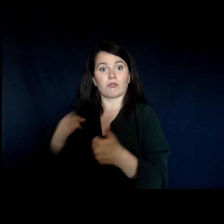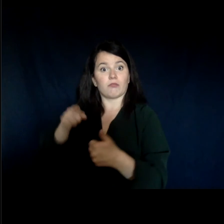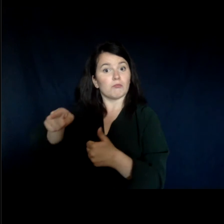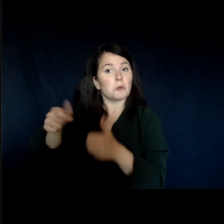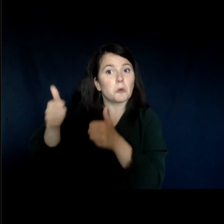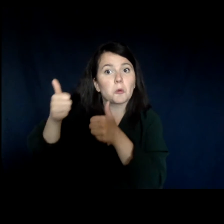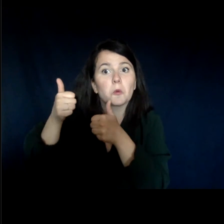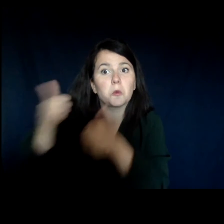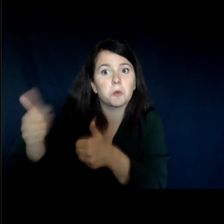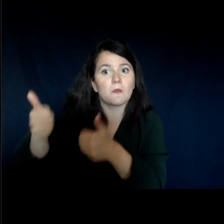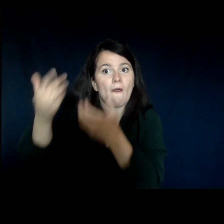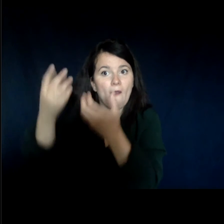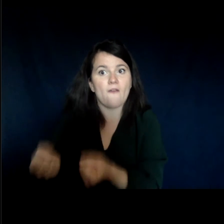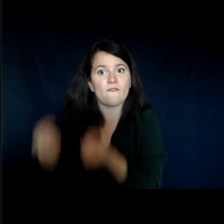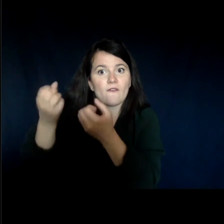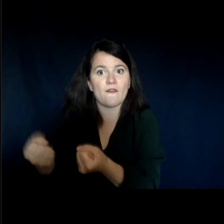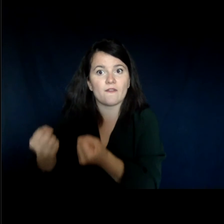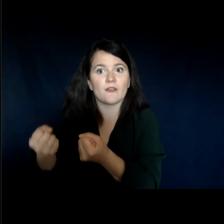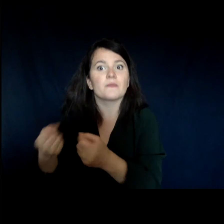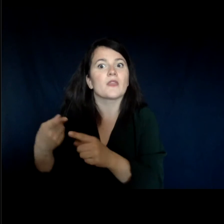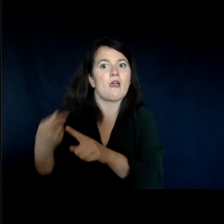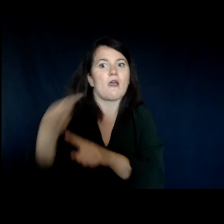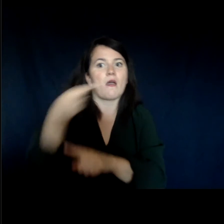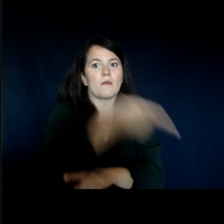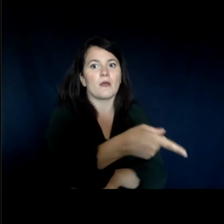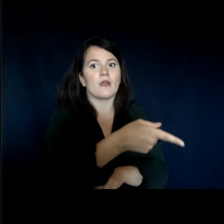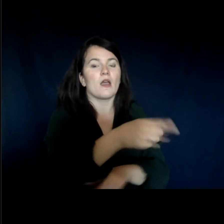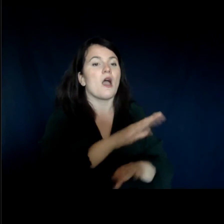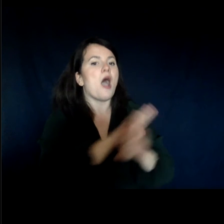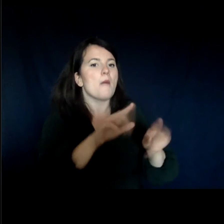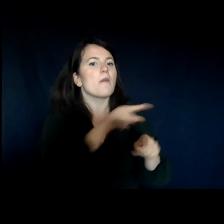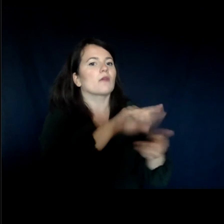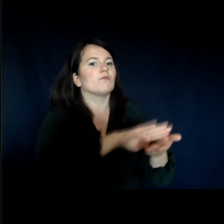We consider them as essential as the health services.